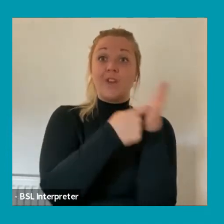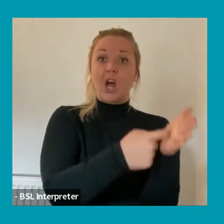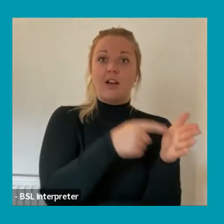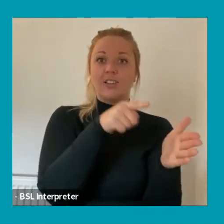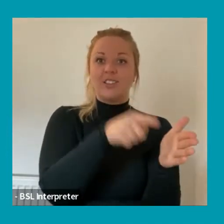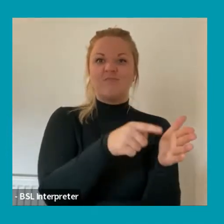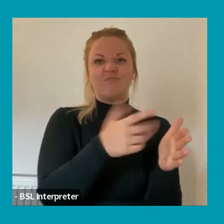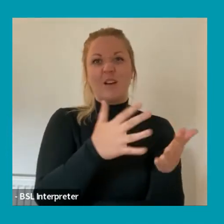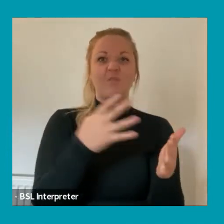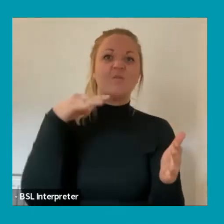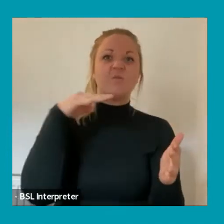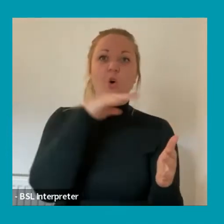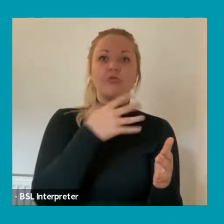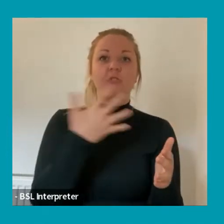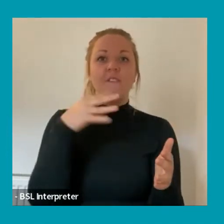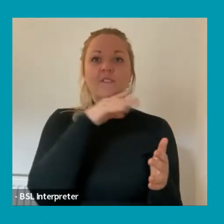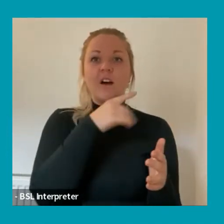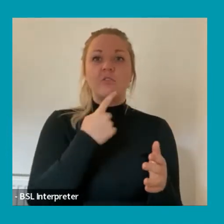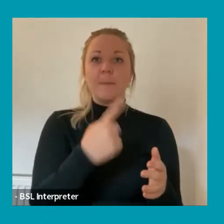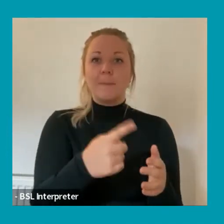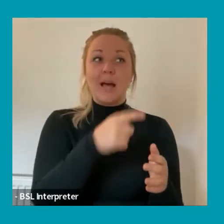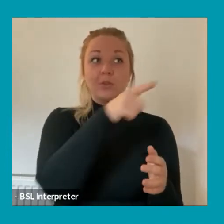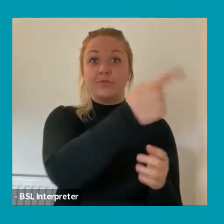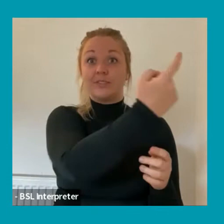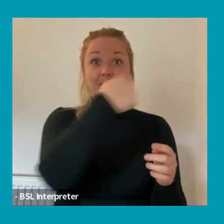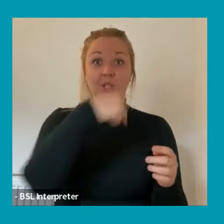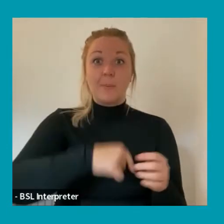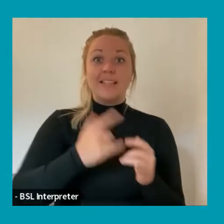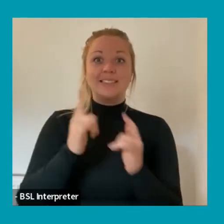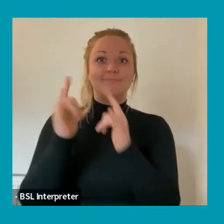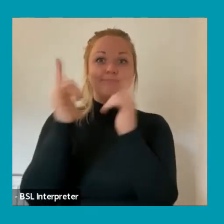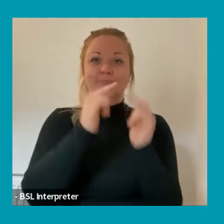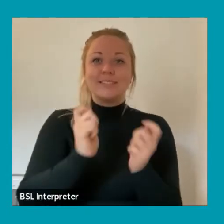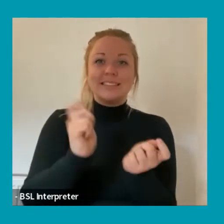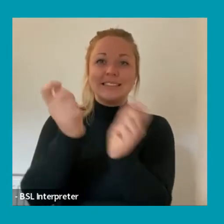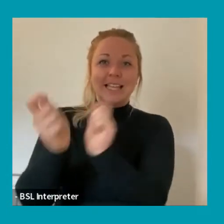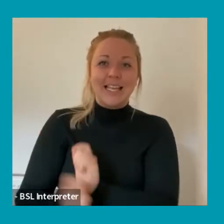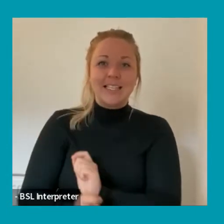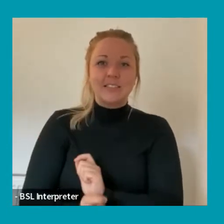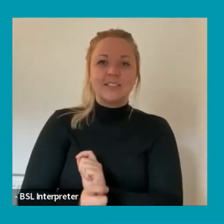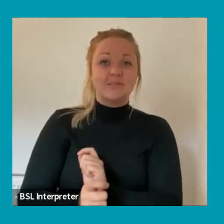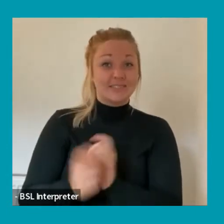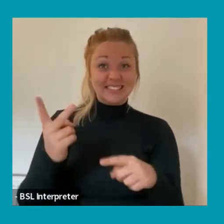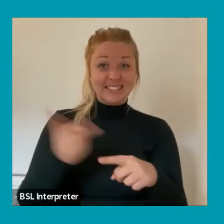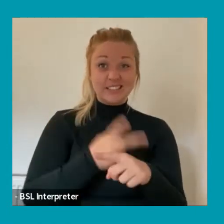£400 you are juggling the cost we came up with a list of standard